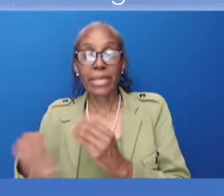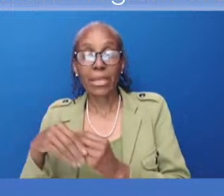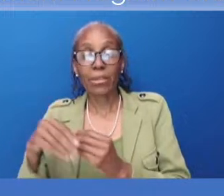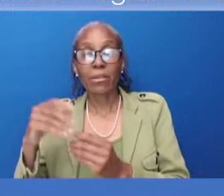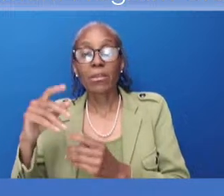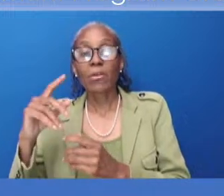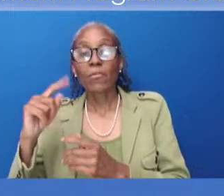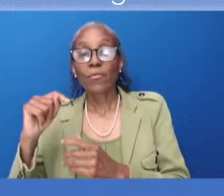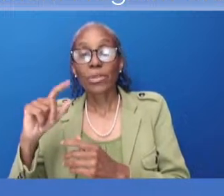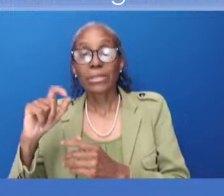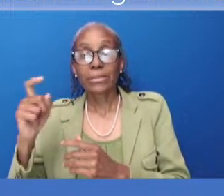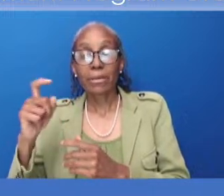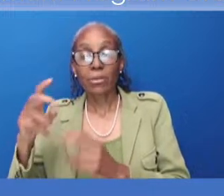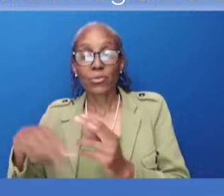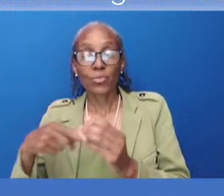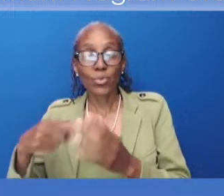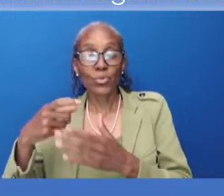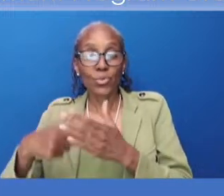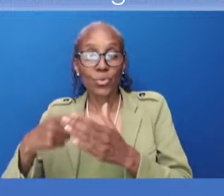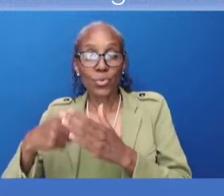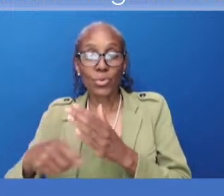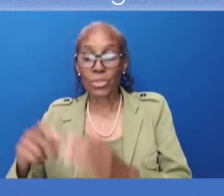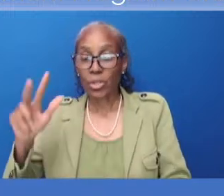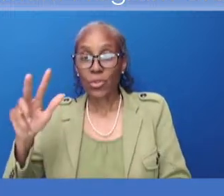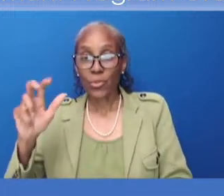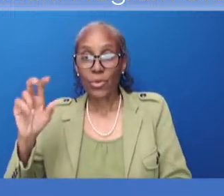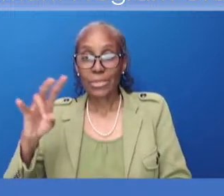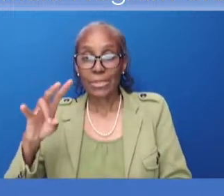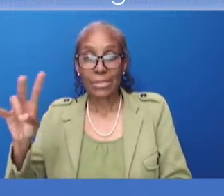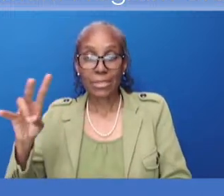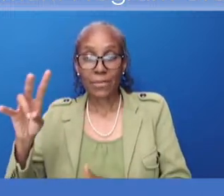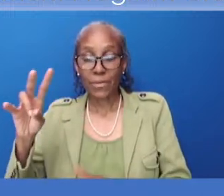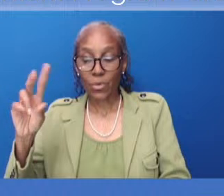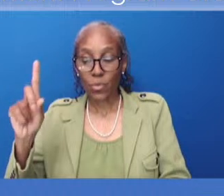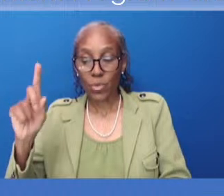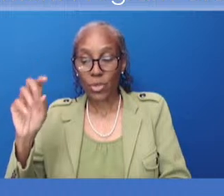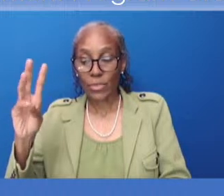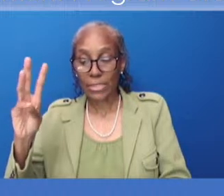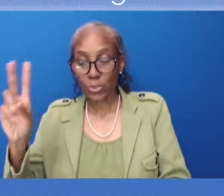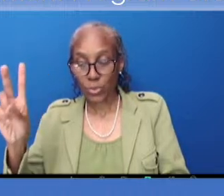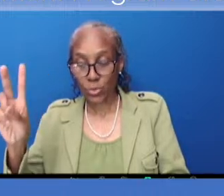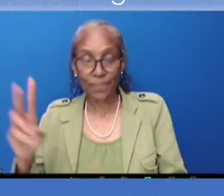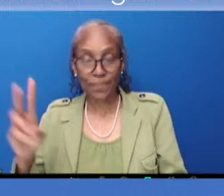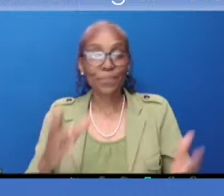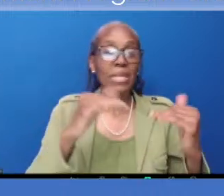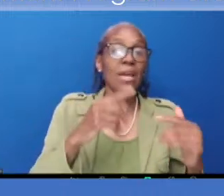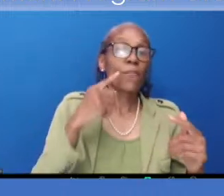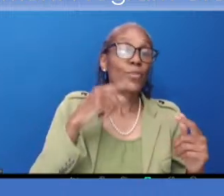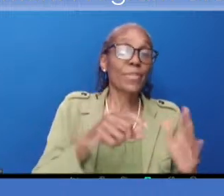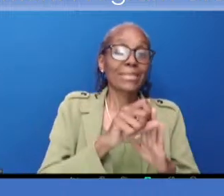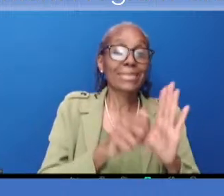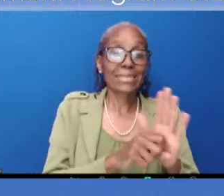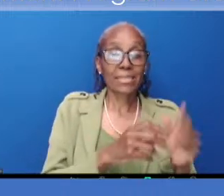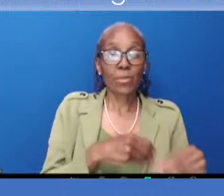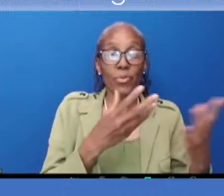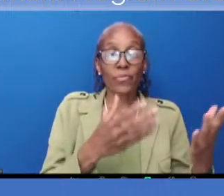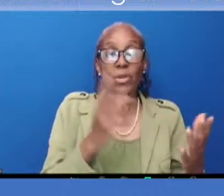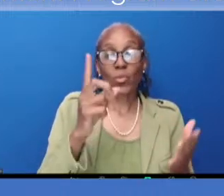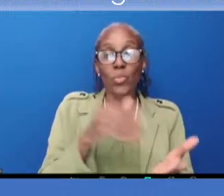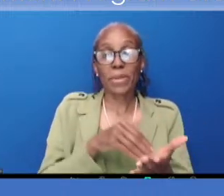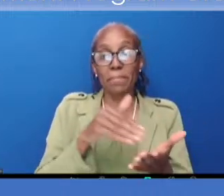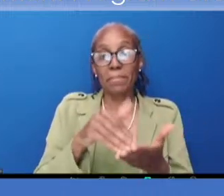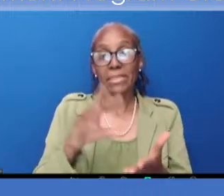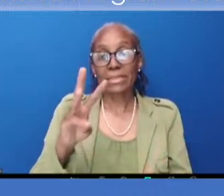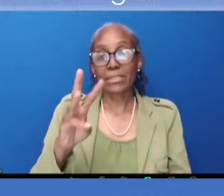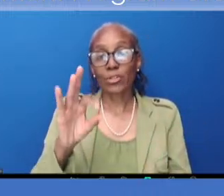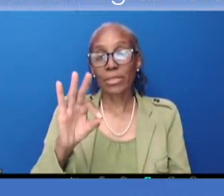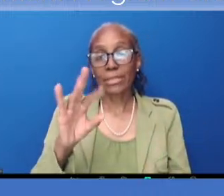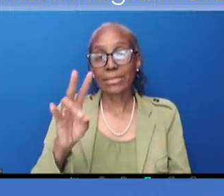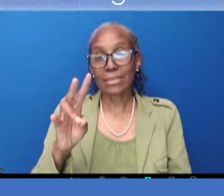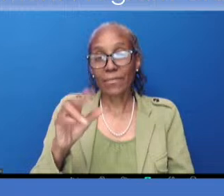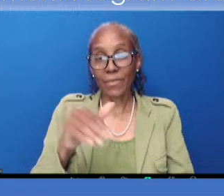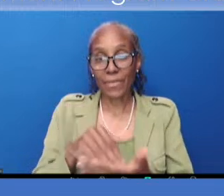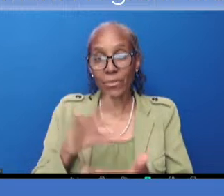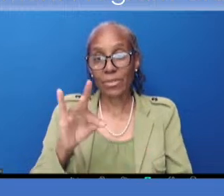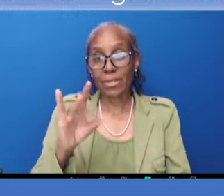AT 90% OF AD VALOREN TAXES ADDED